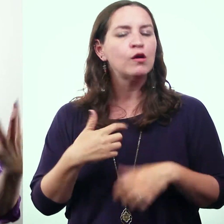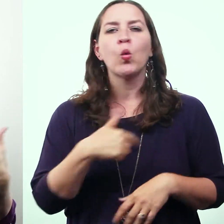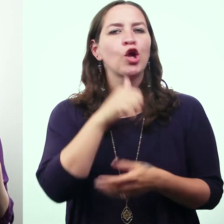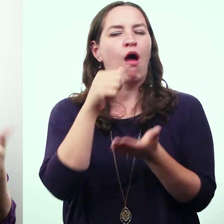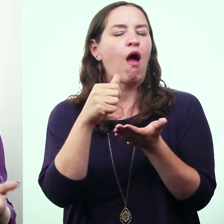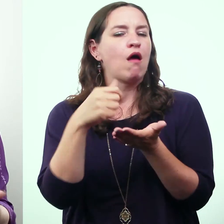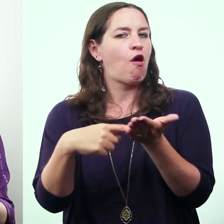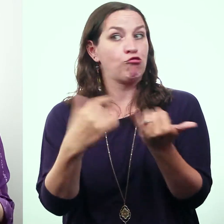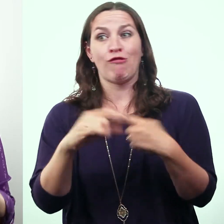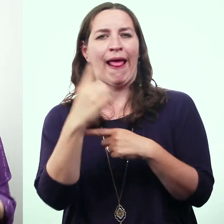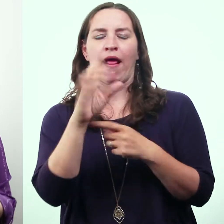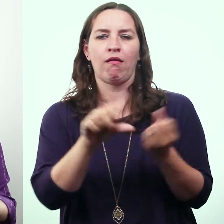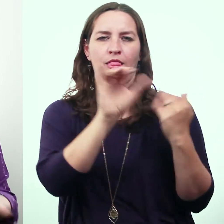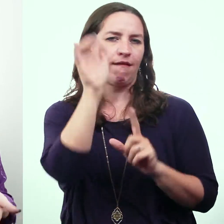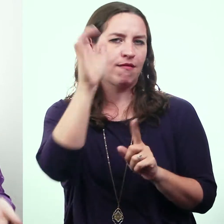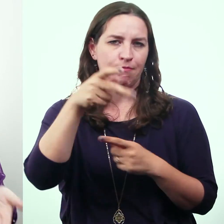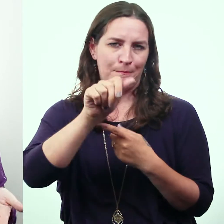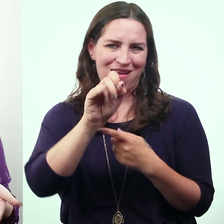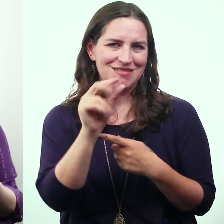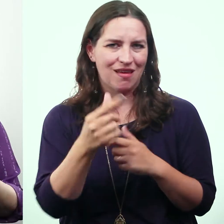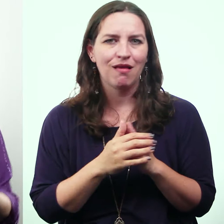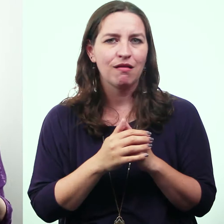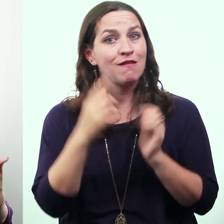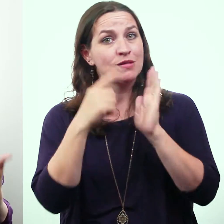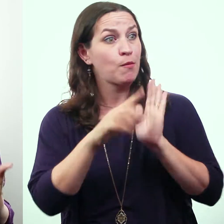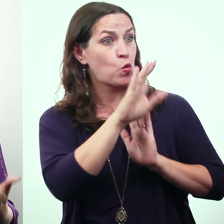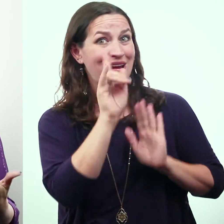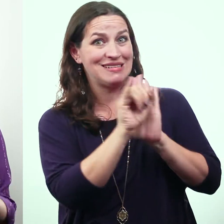like to talk about passing because that is a part of erasure. Telling someone that they're